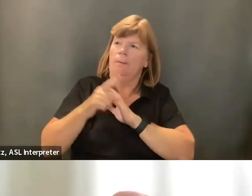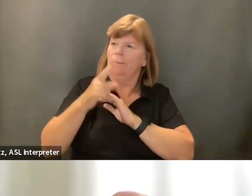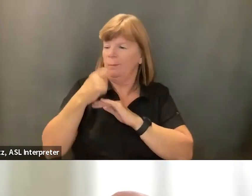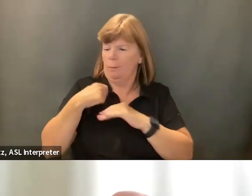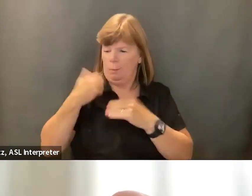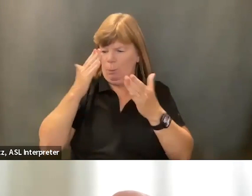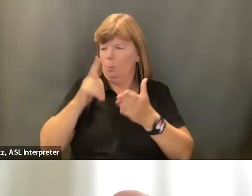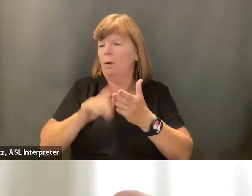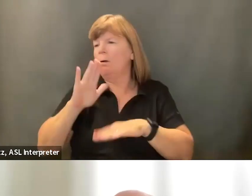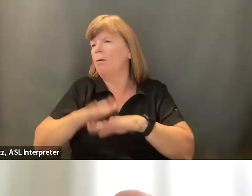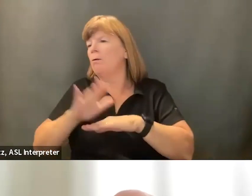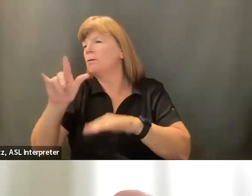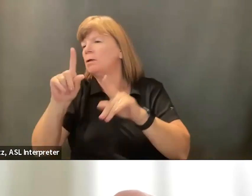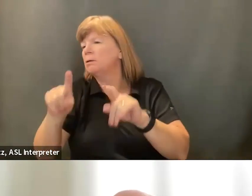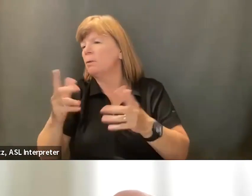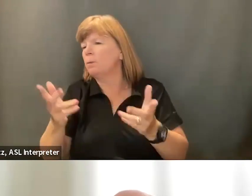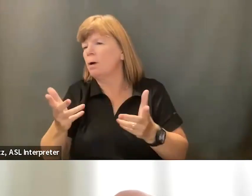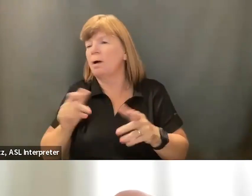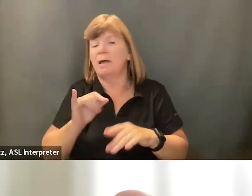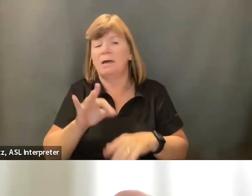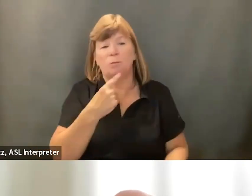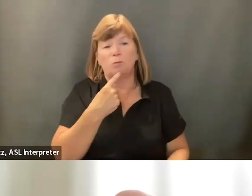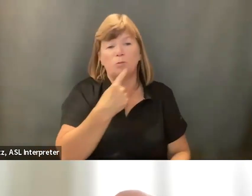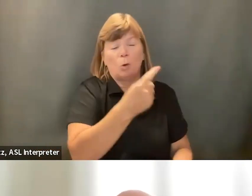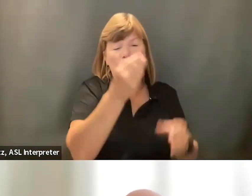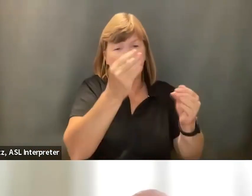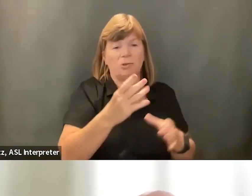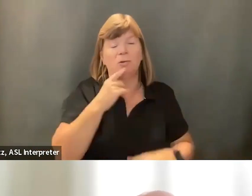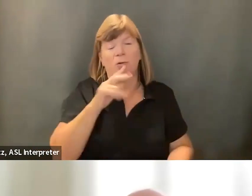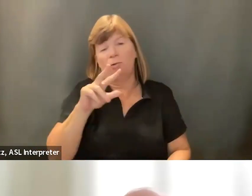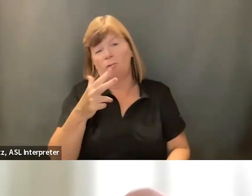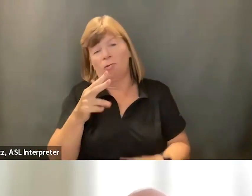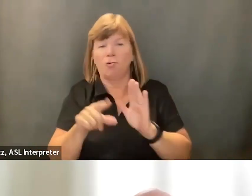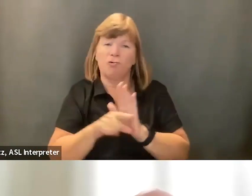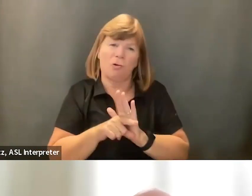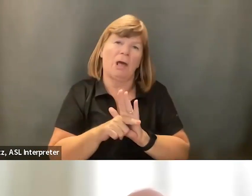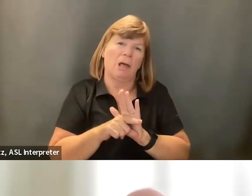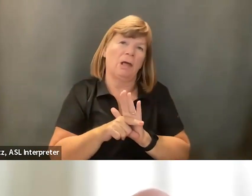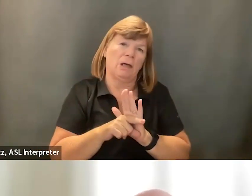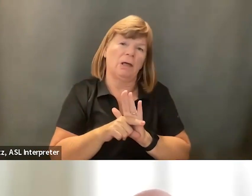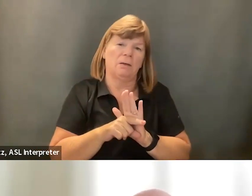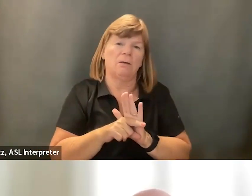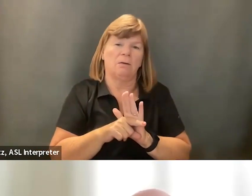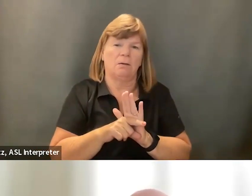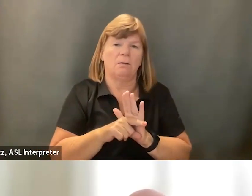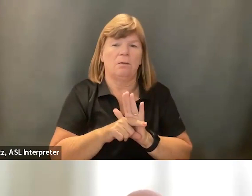that test but if you told the teacher that in third grade and you'd have to teach it across